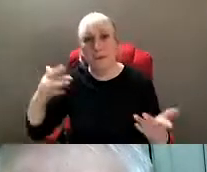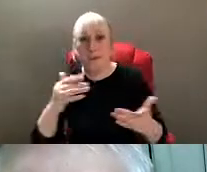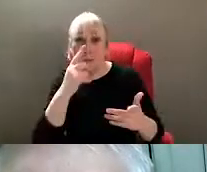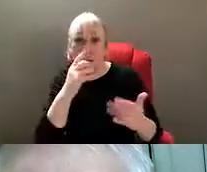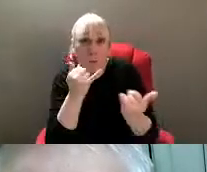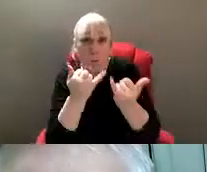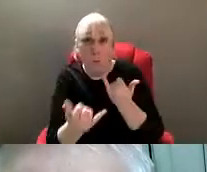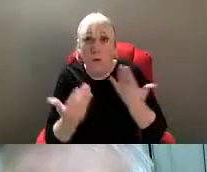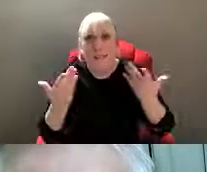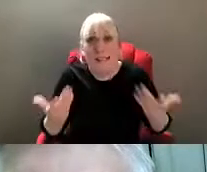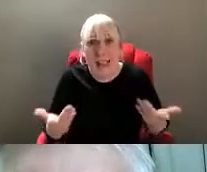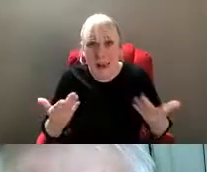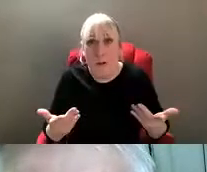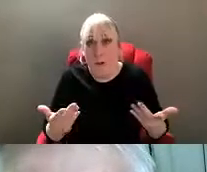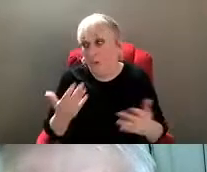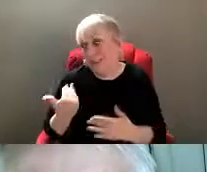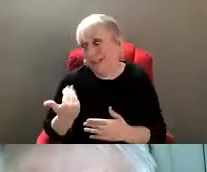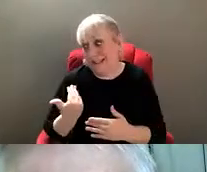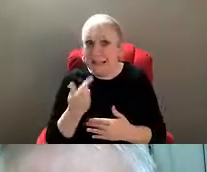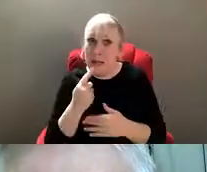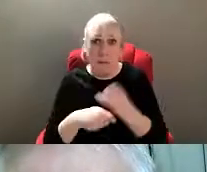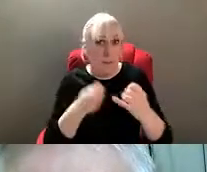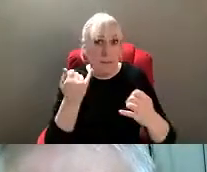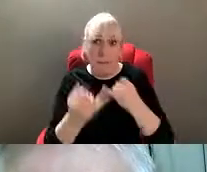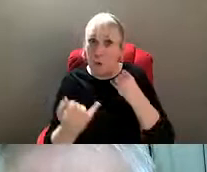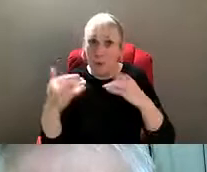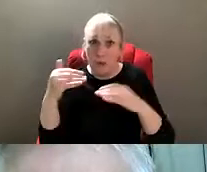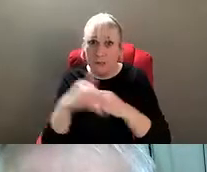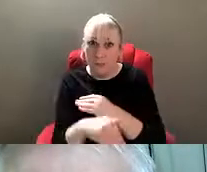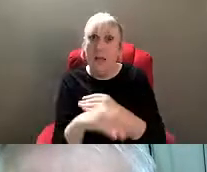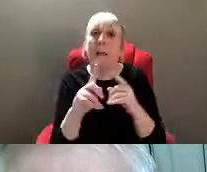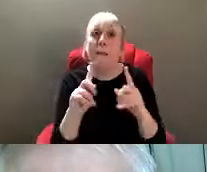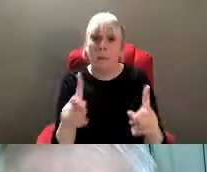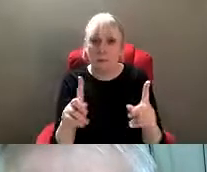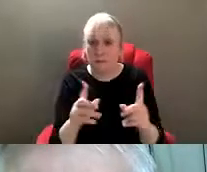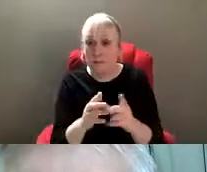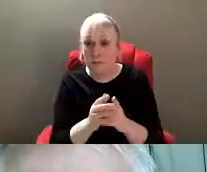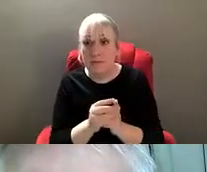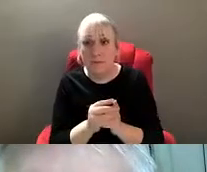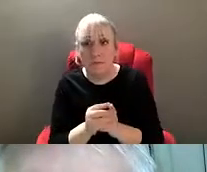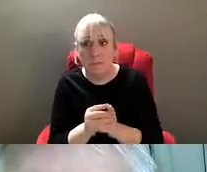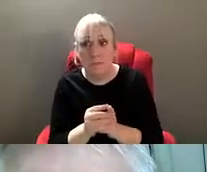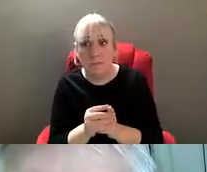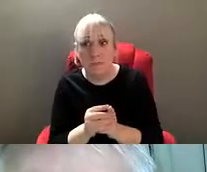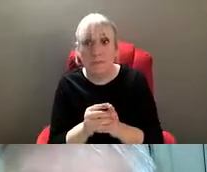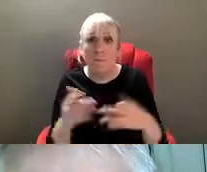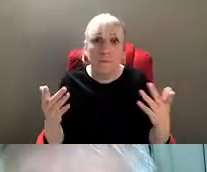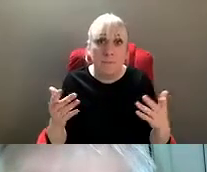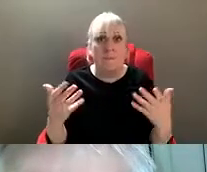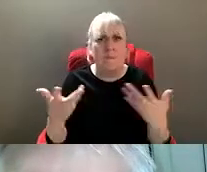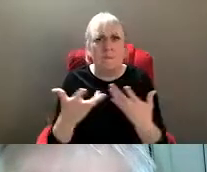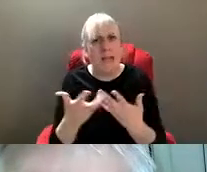the country in the recent years but um the the way to deal with it is really difficult because